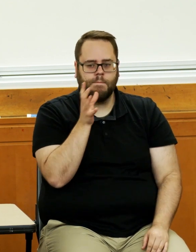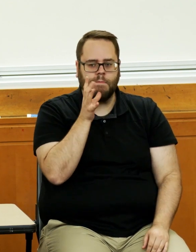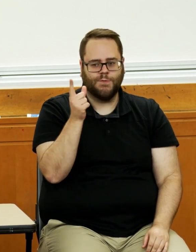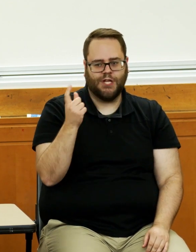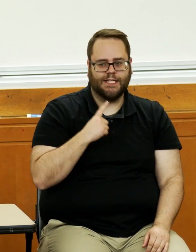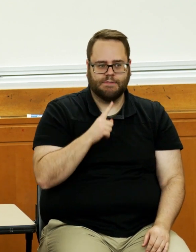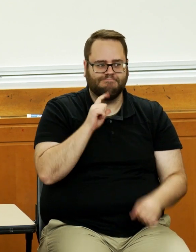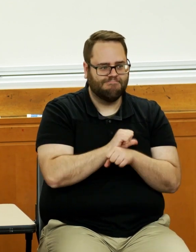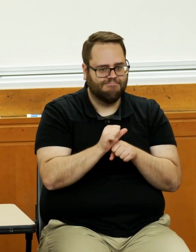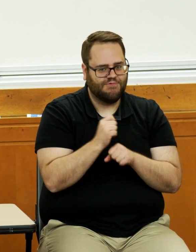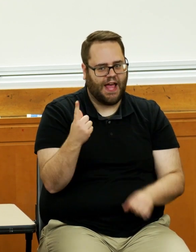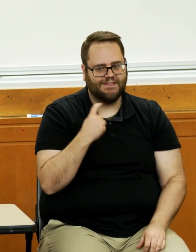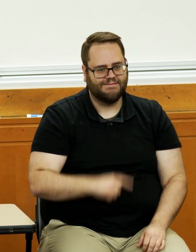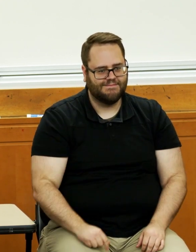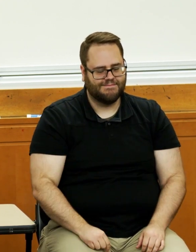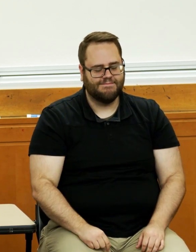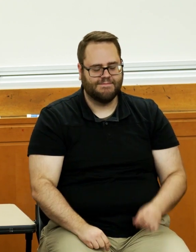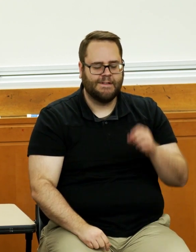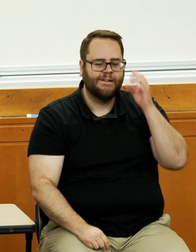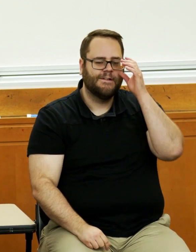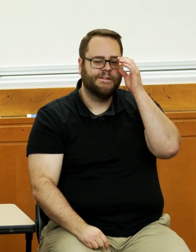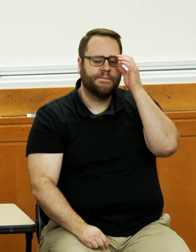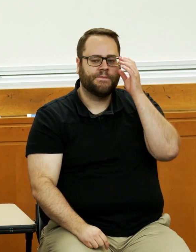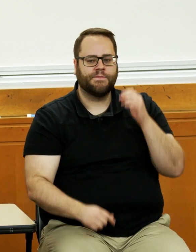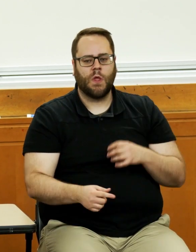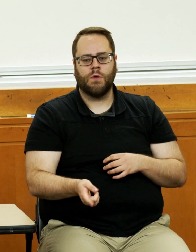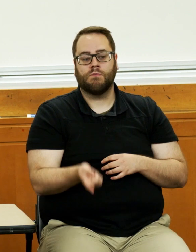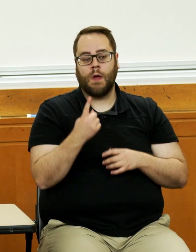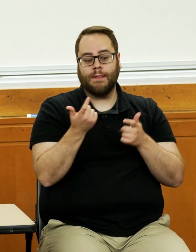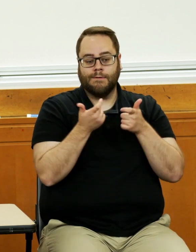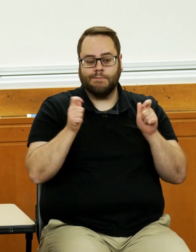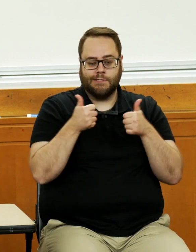literally. Among other things, one of the biggest challenges of that advocacy